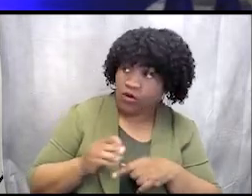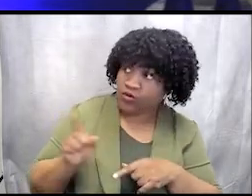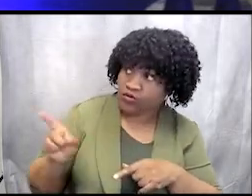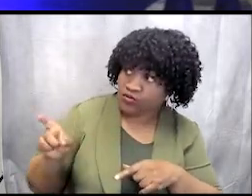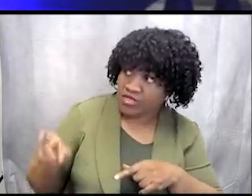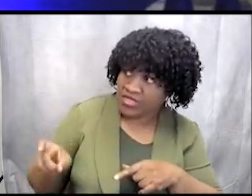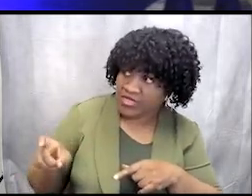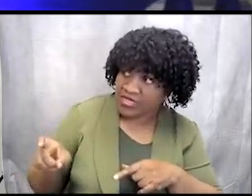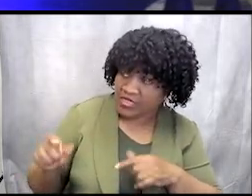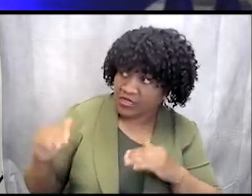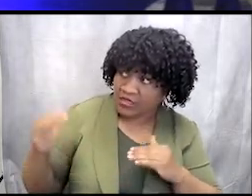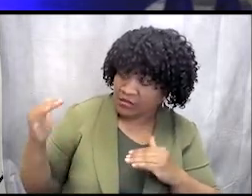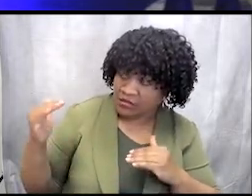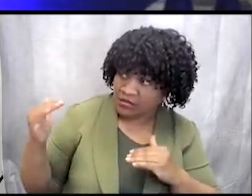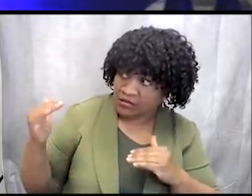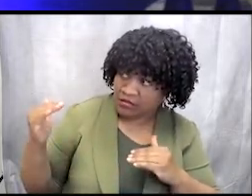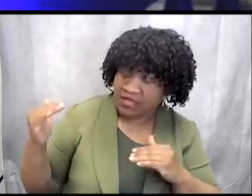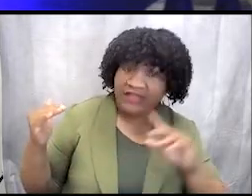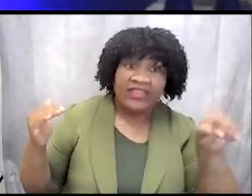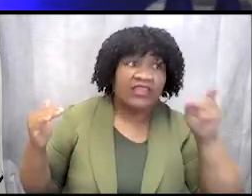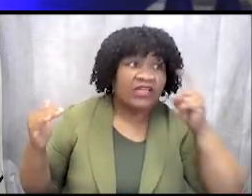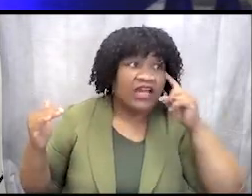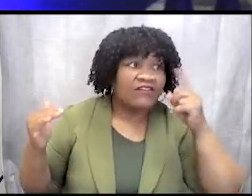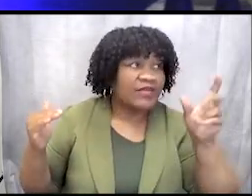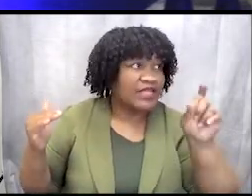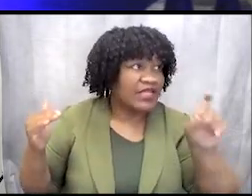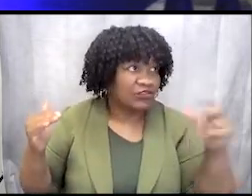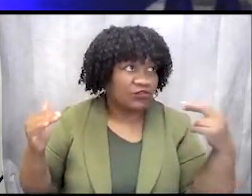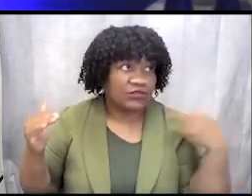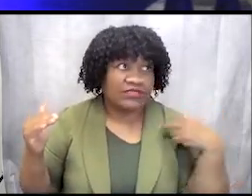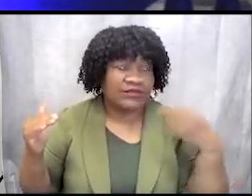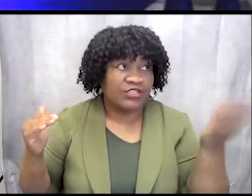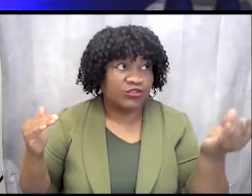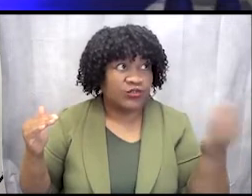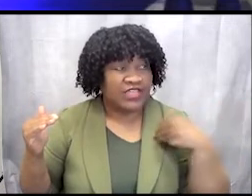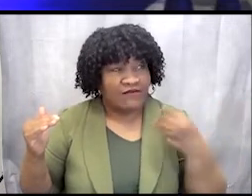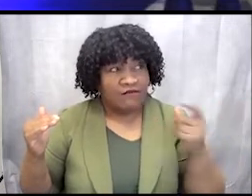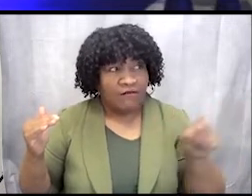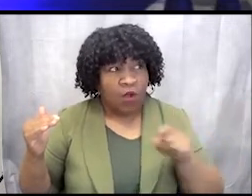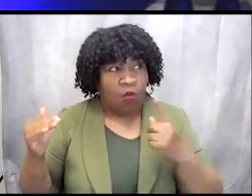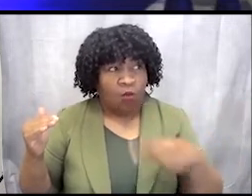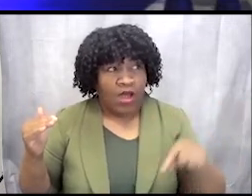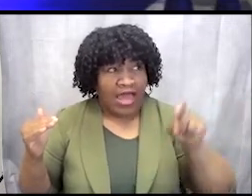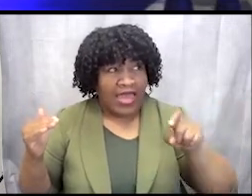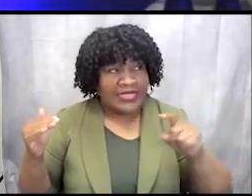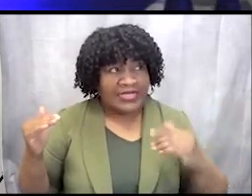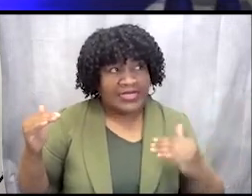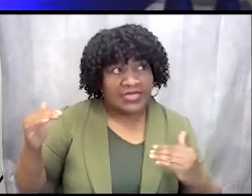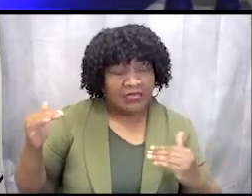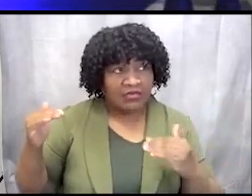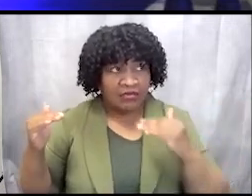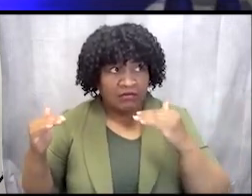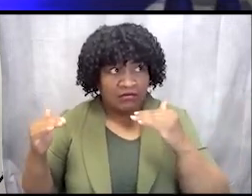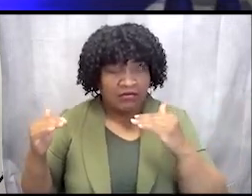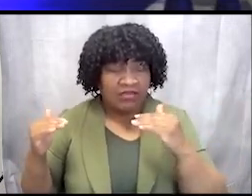then that means that a government has as a responsibility, must ensure that you get